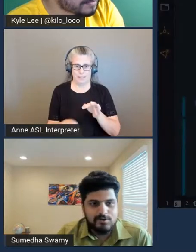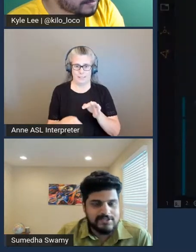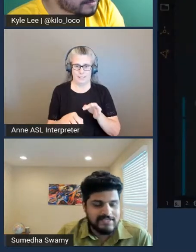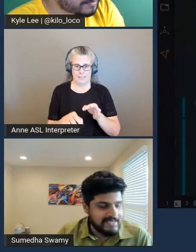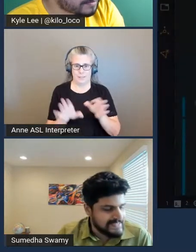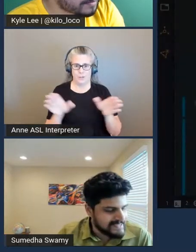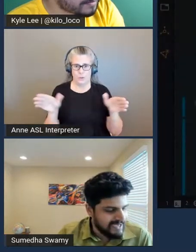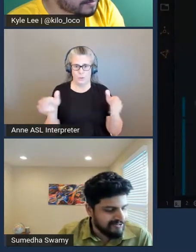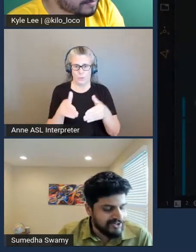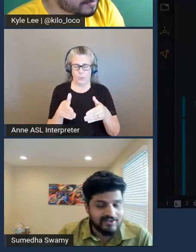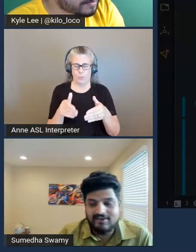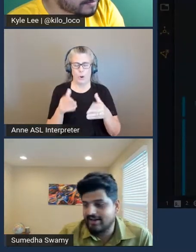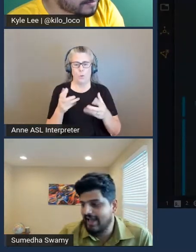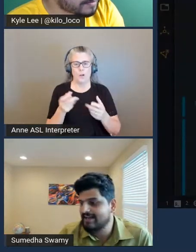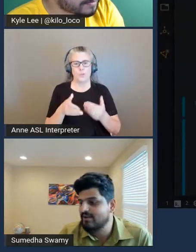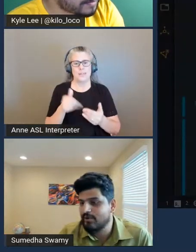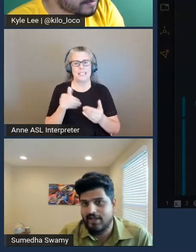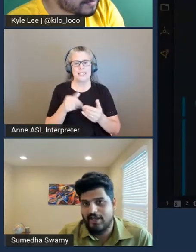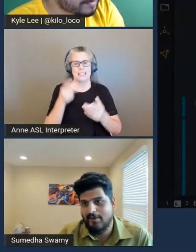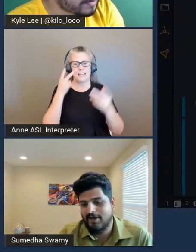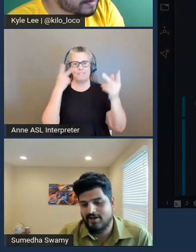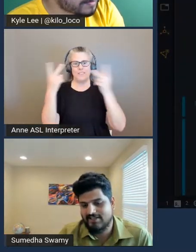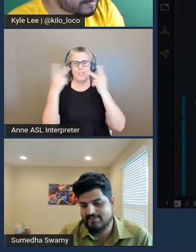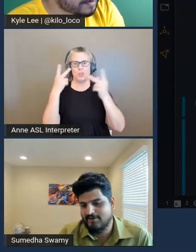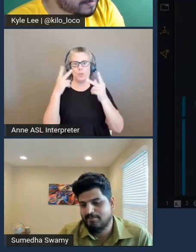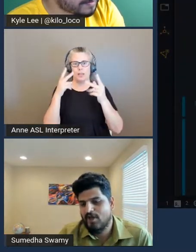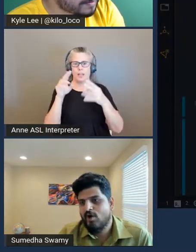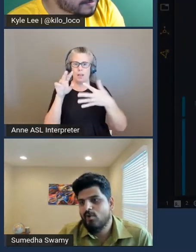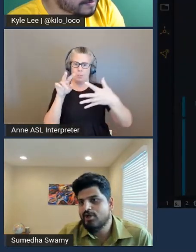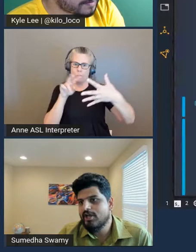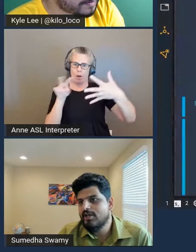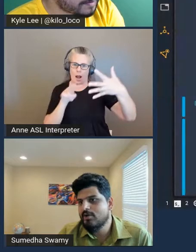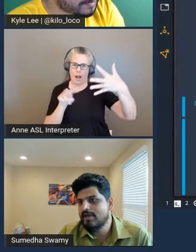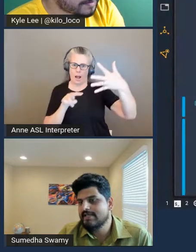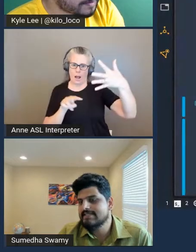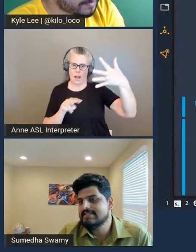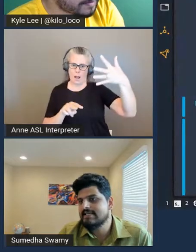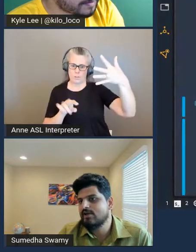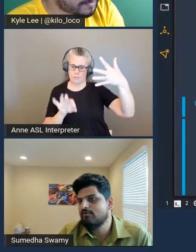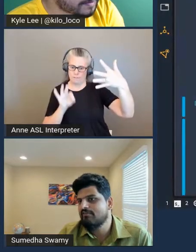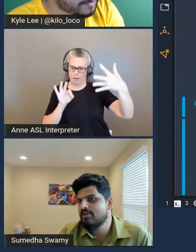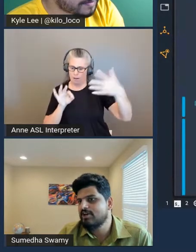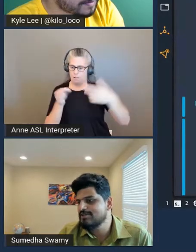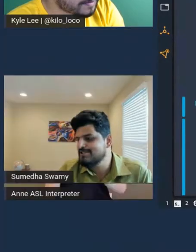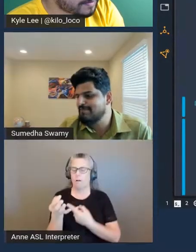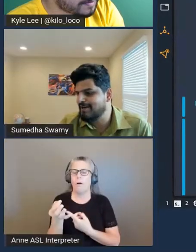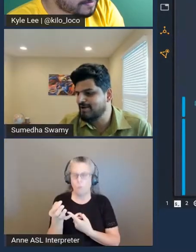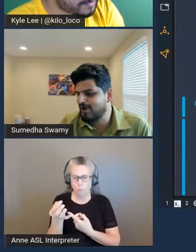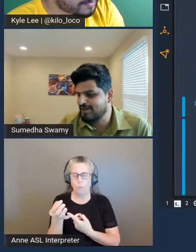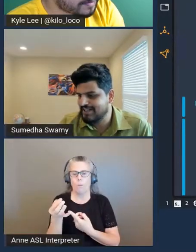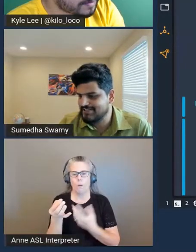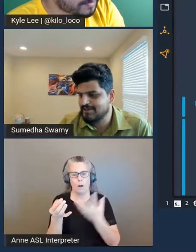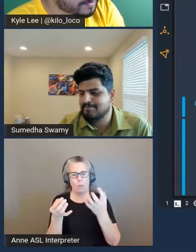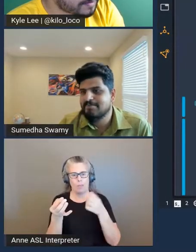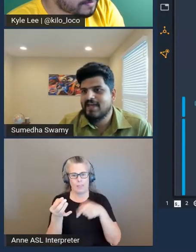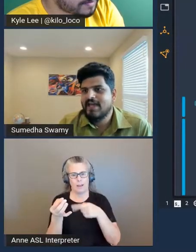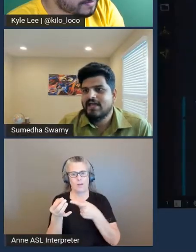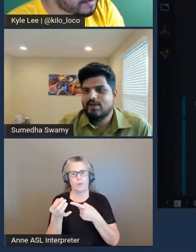browse, discover, connect to an EMR cluster. What you can do is, you know, we're going to use this button called cluster,